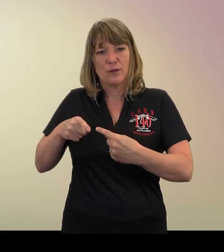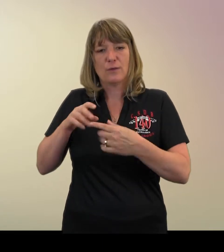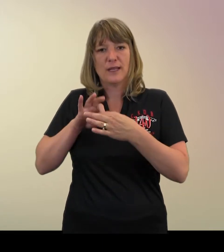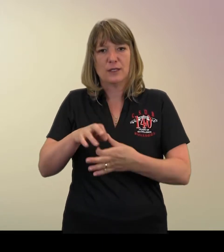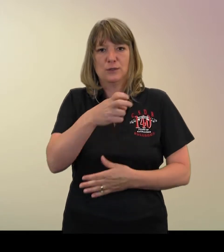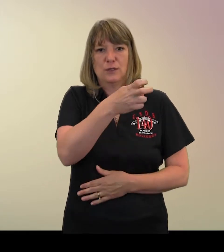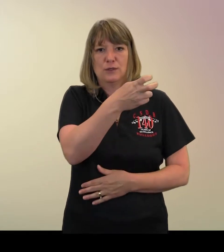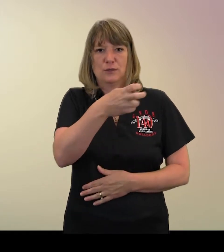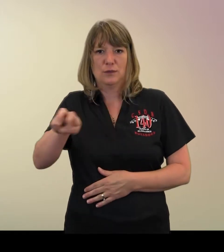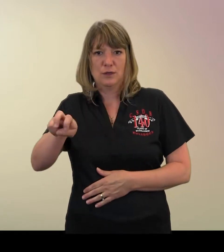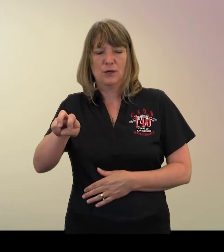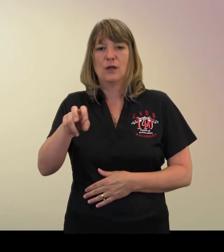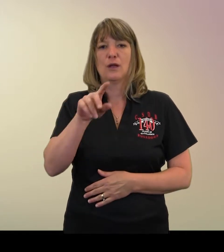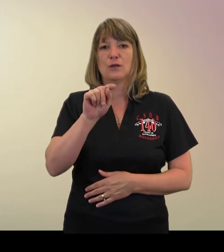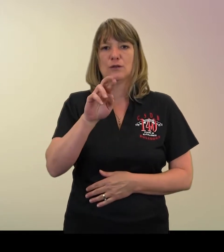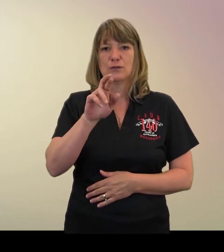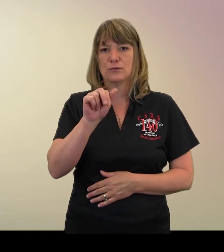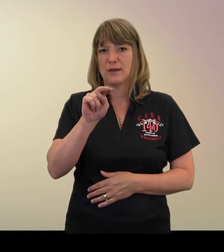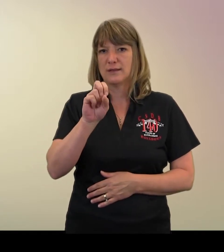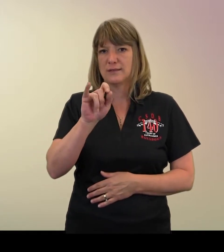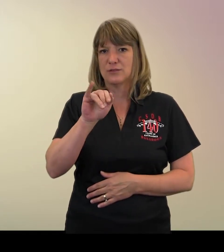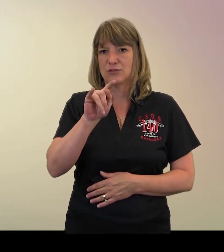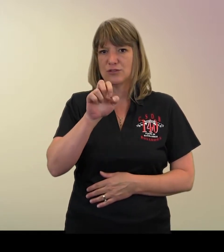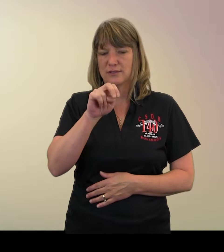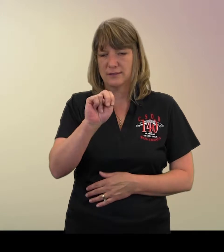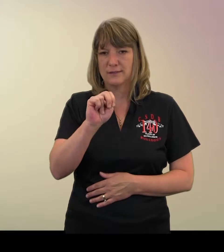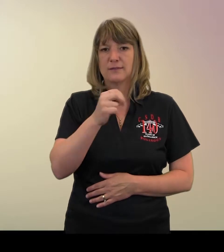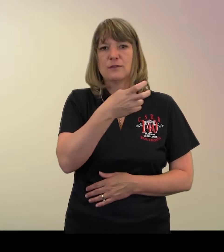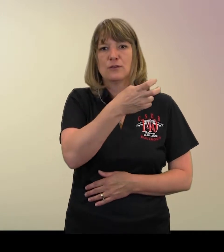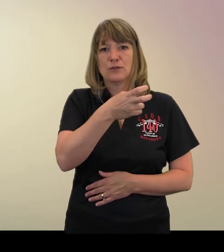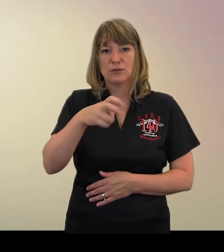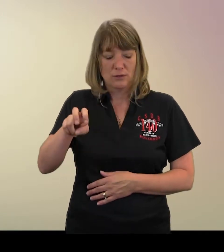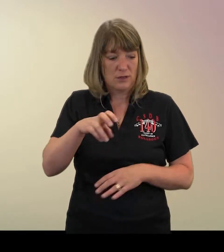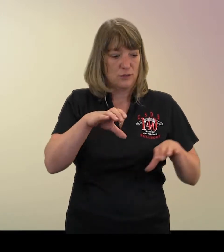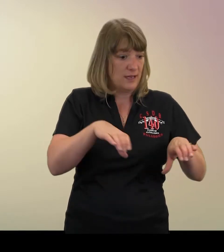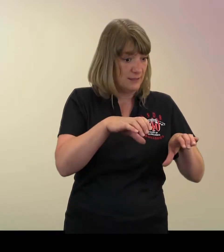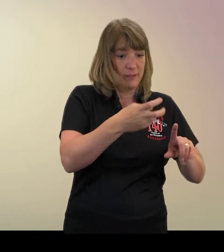with transitions. Difficulty transitioning from one activity